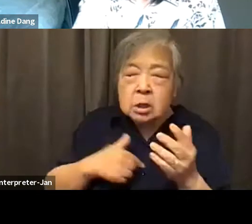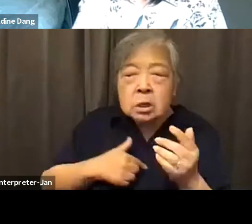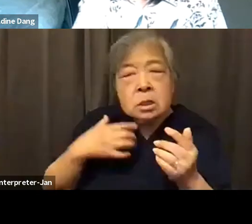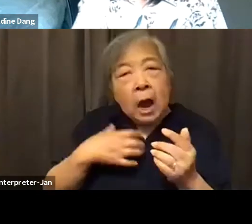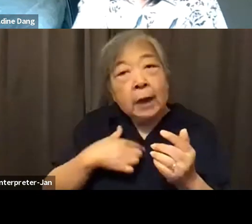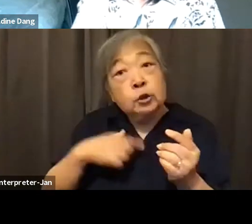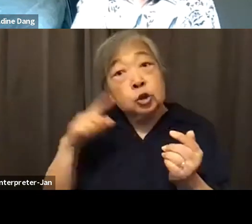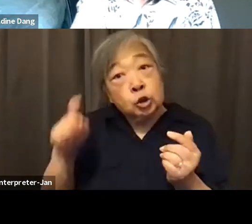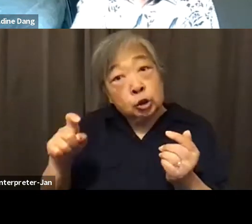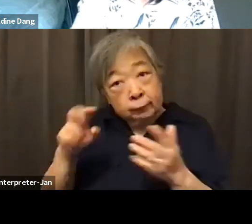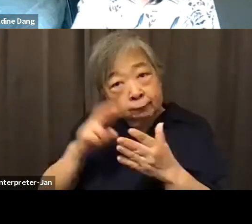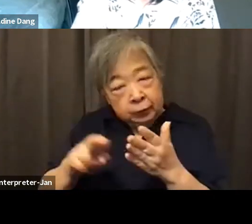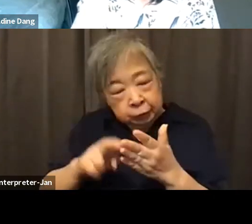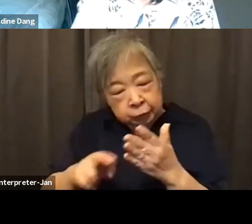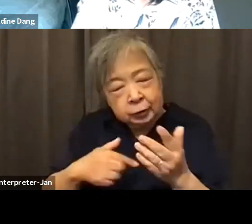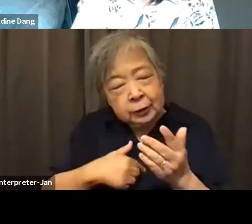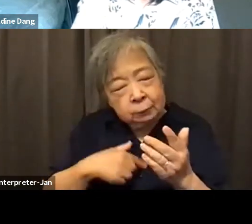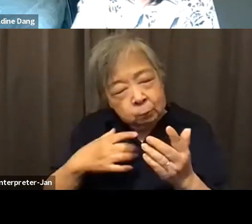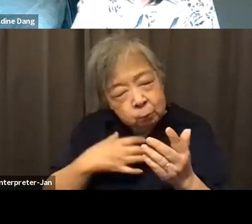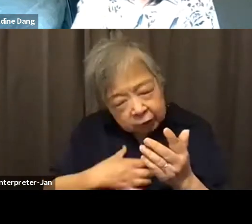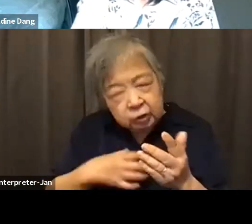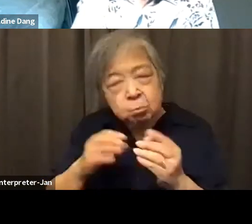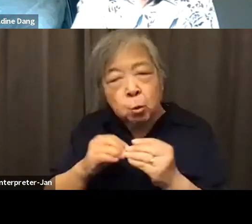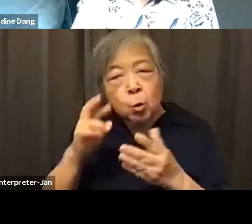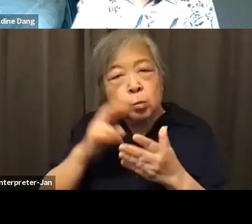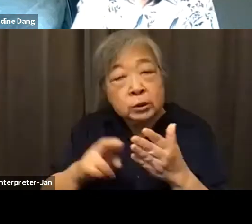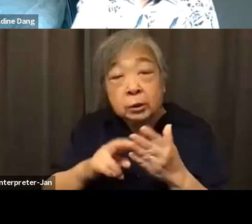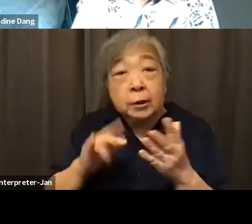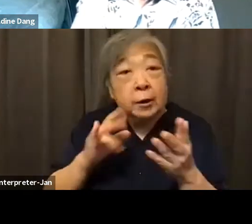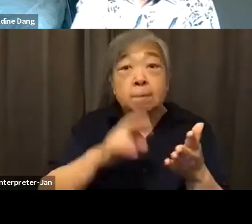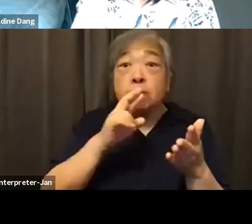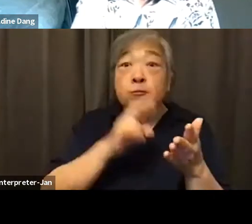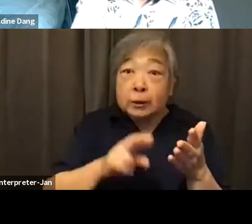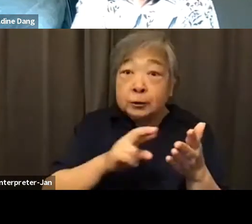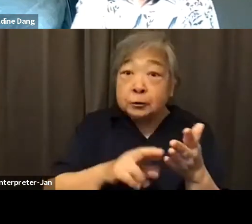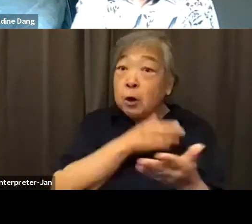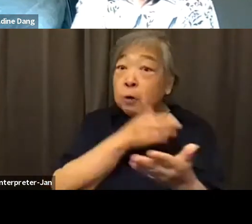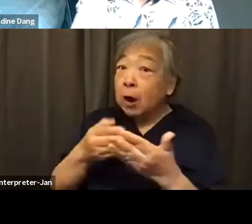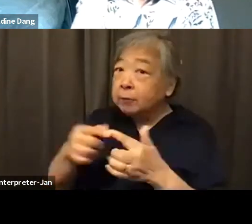think I would have been more mentally prepared for what I was to experience there, because